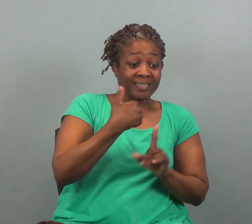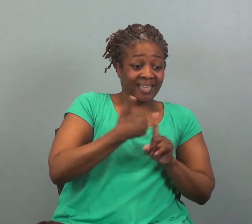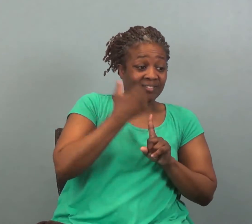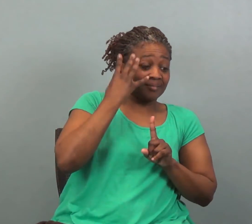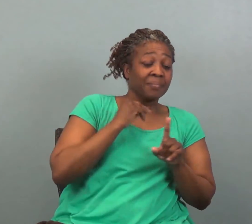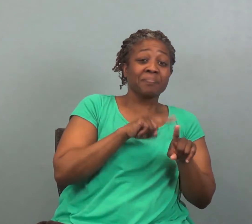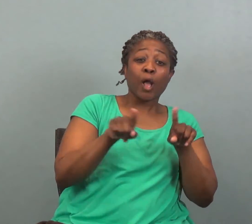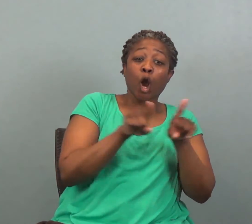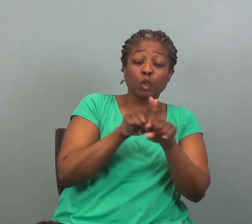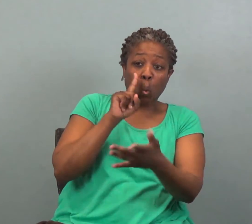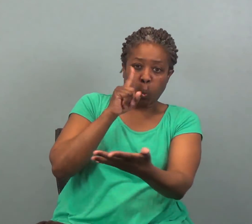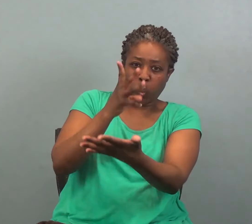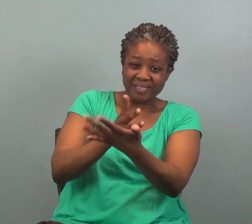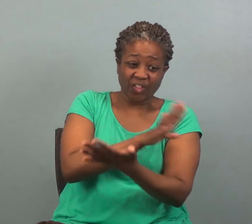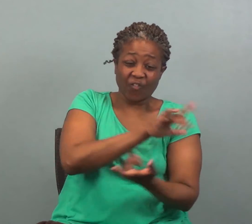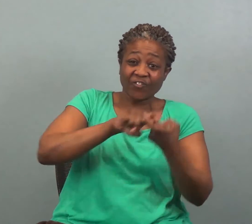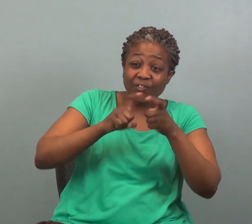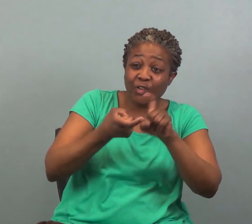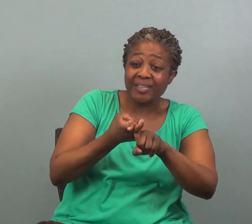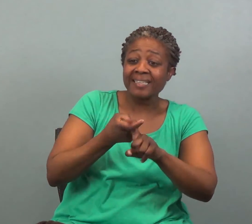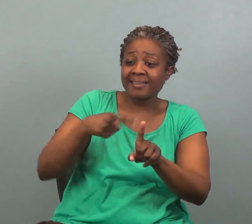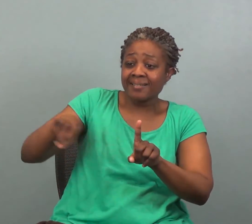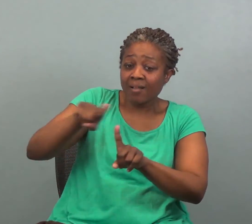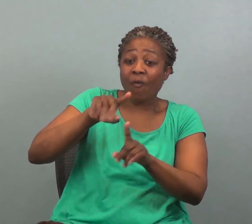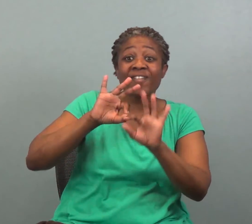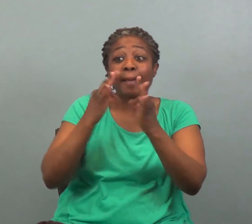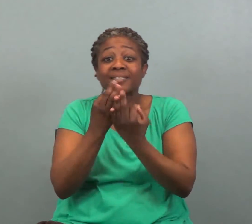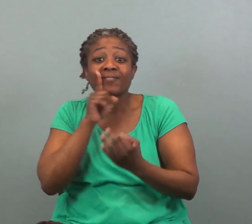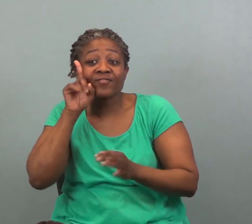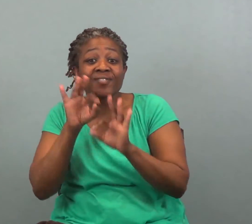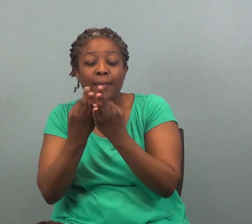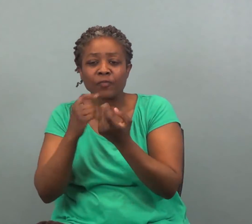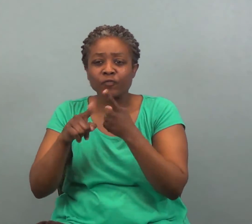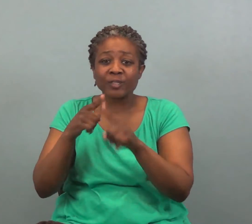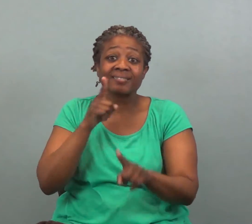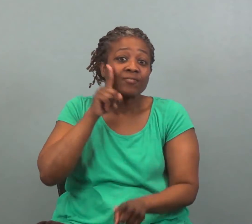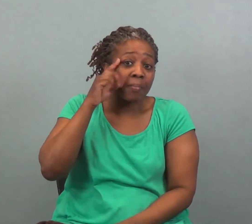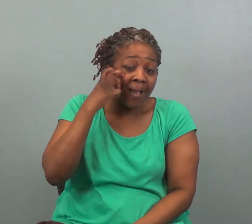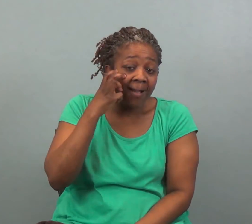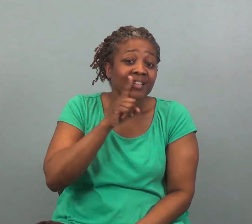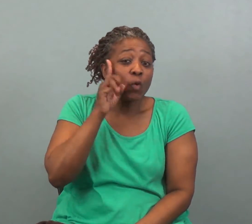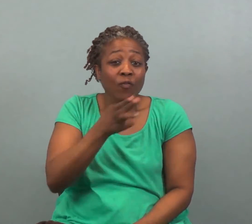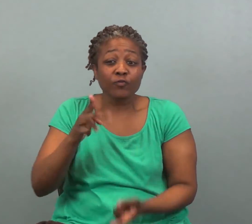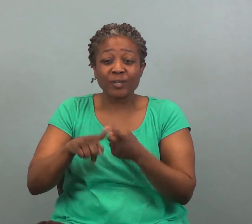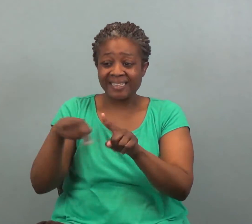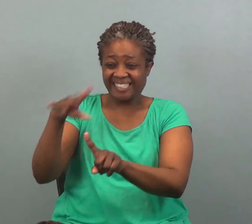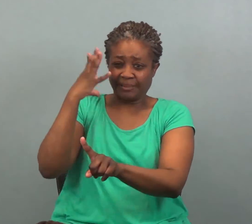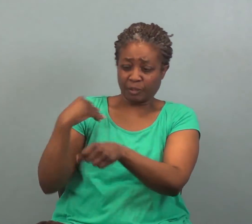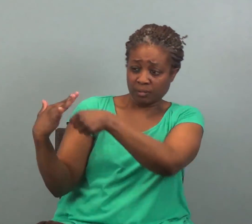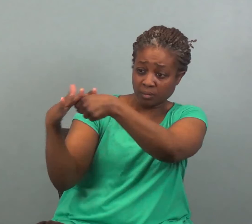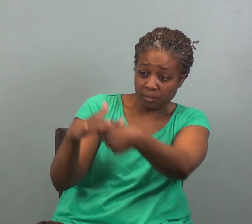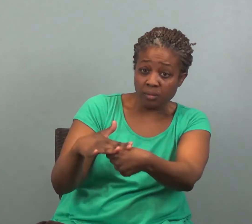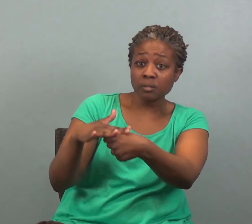Not only do individuals experience trauma themselves, but they may be a witness to someone else's trauma. Perhaps a friend, or Deaf or DeafBlind family member is being treated poorly or is facing oppression,